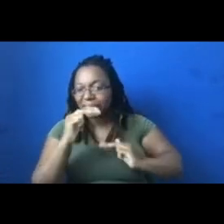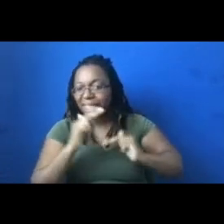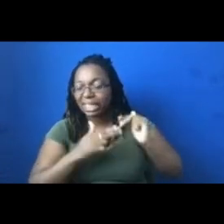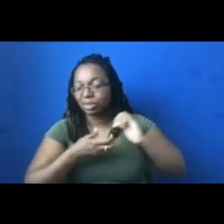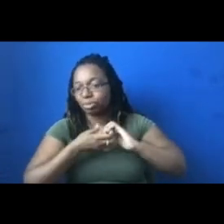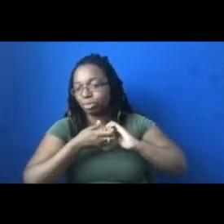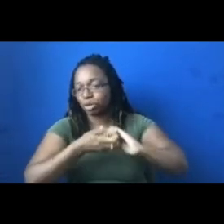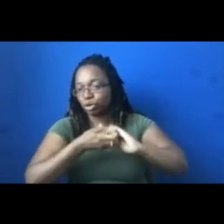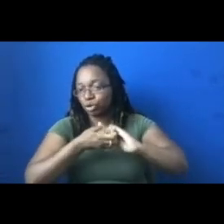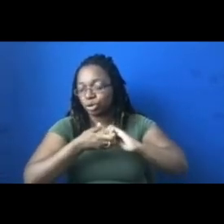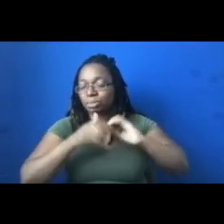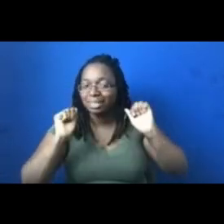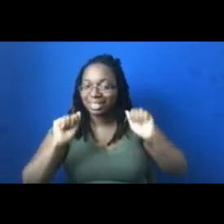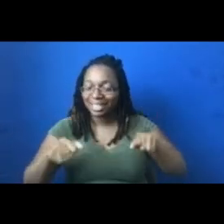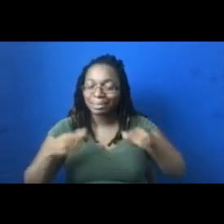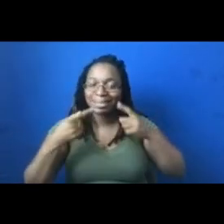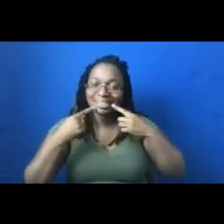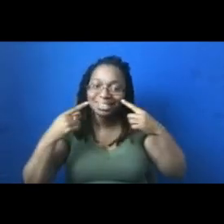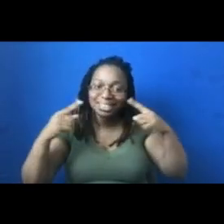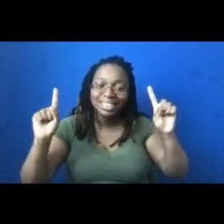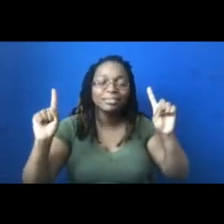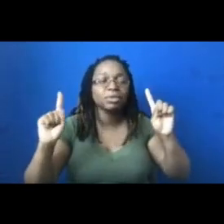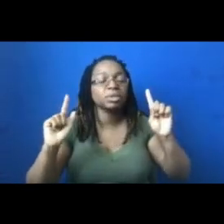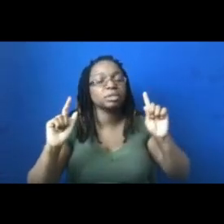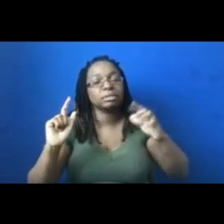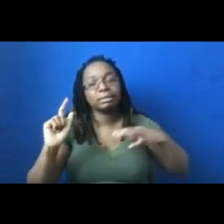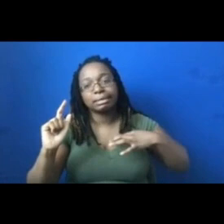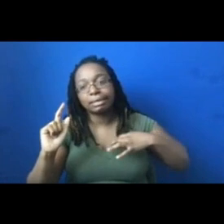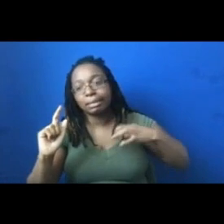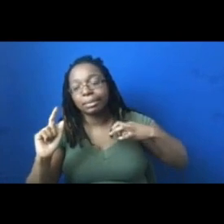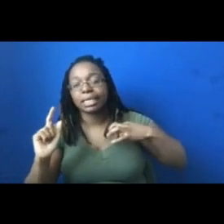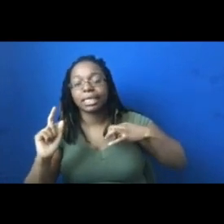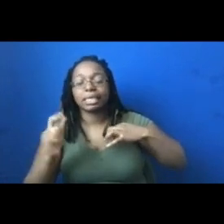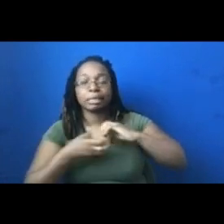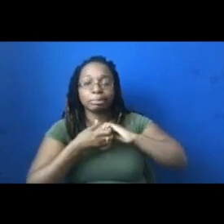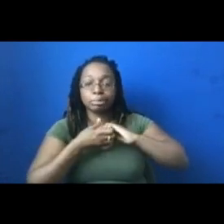successful applicant partnership, there's a single